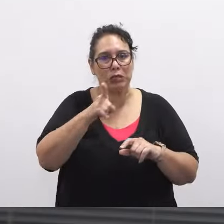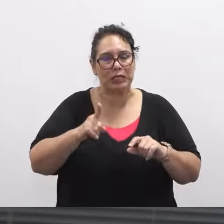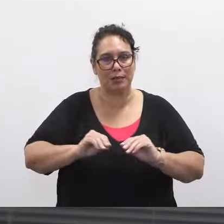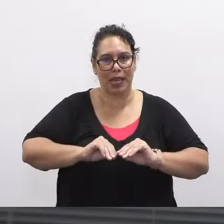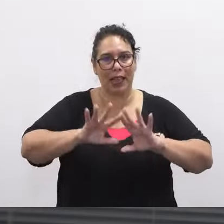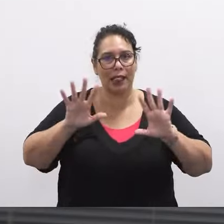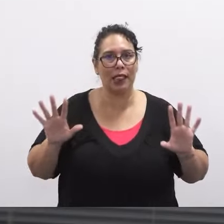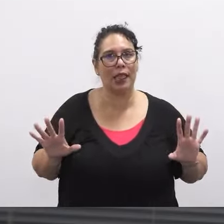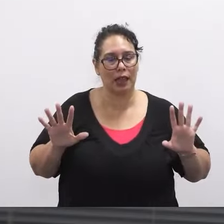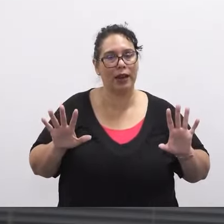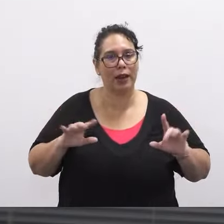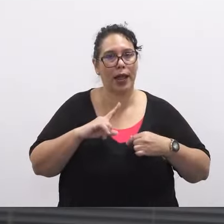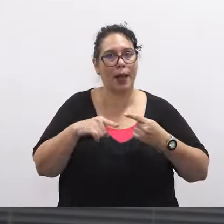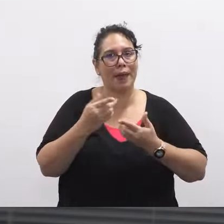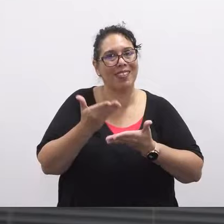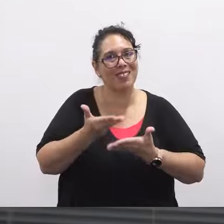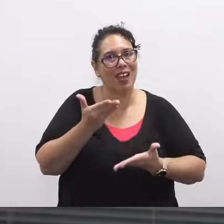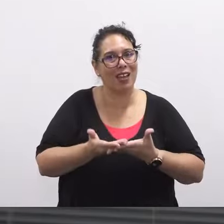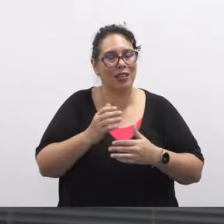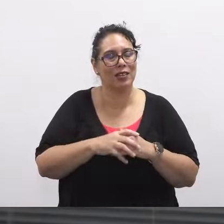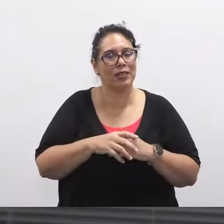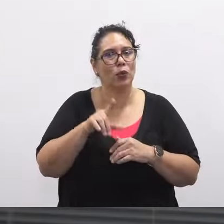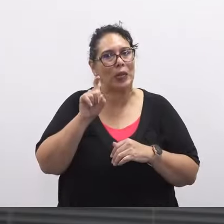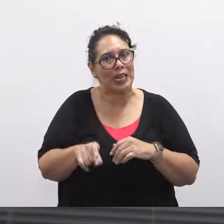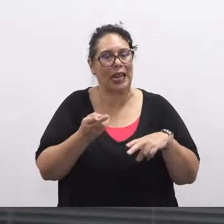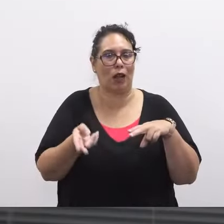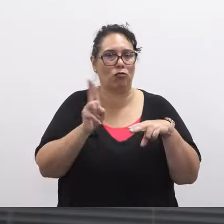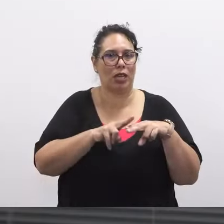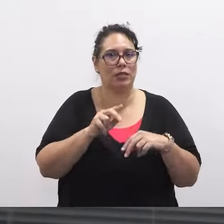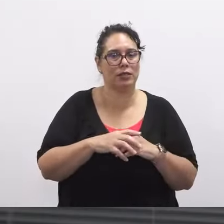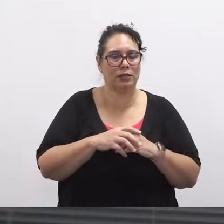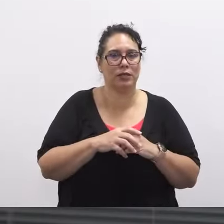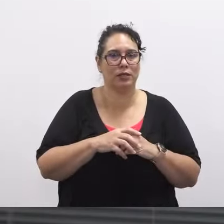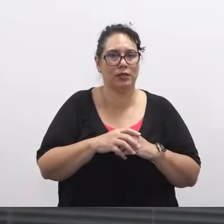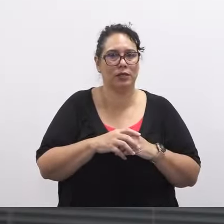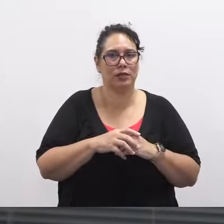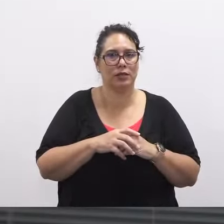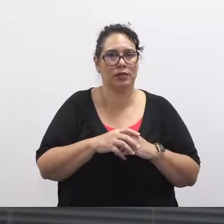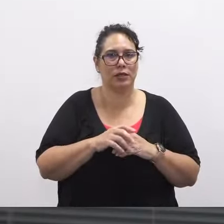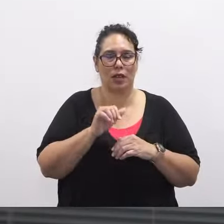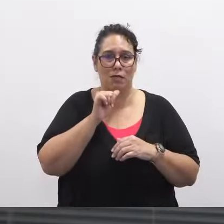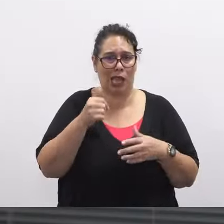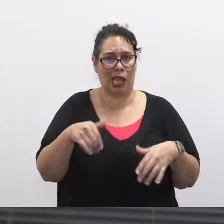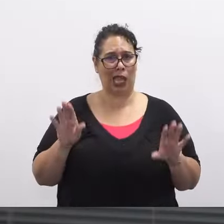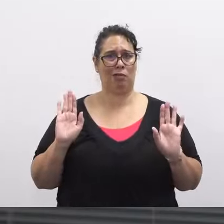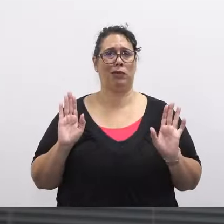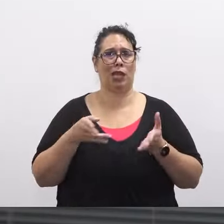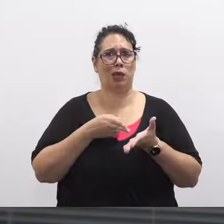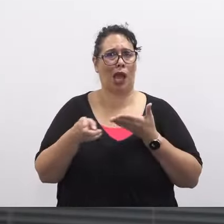about the fact that we need a raise and I'm not gonna cave in, to be honest with you.